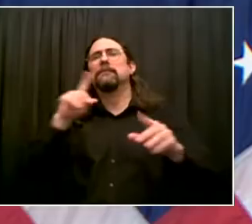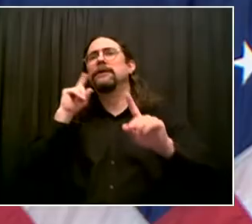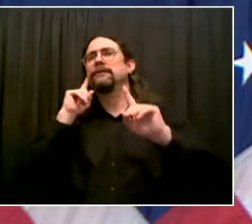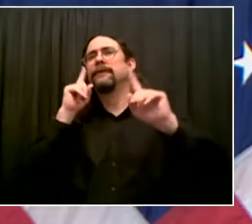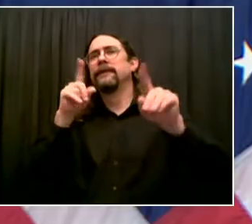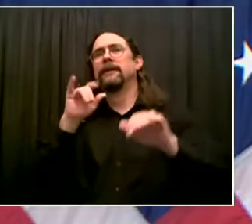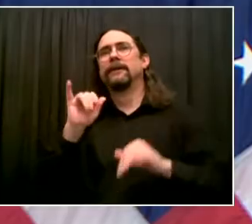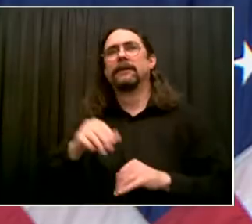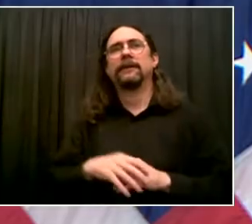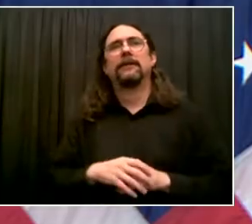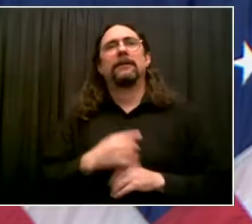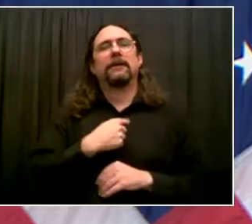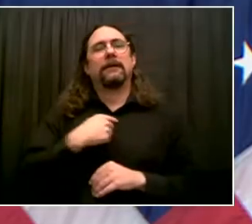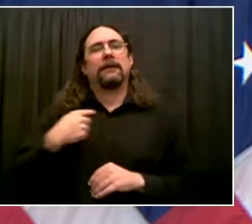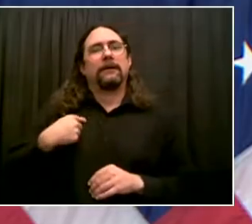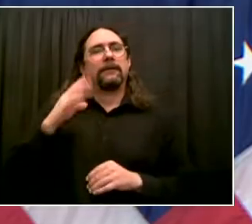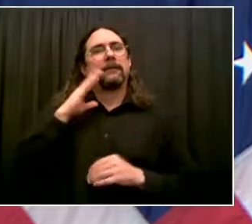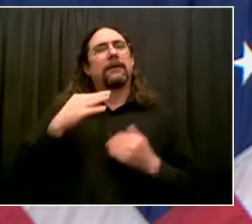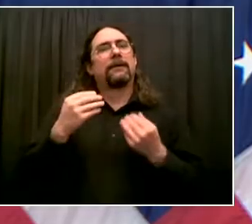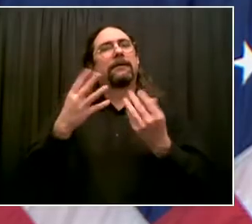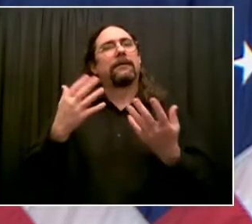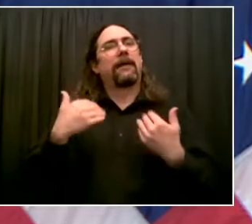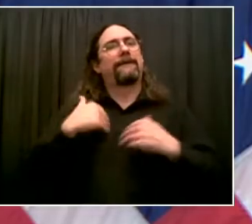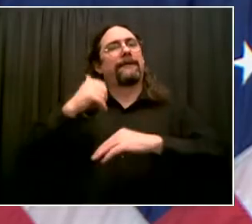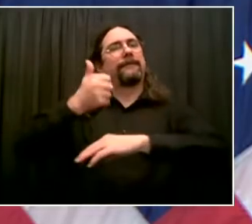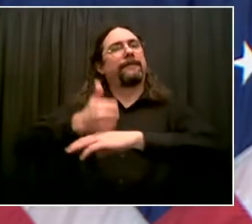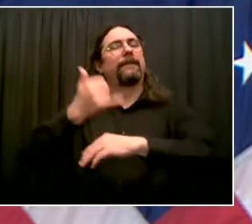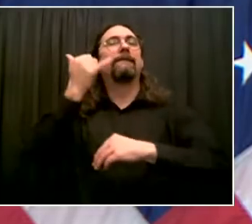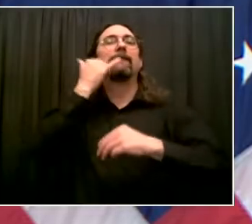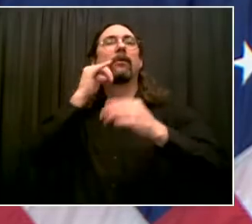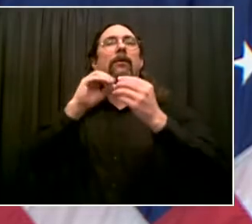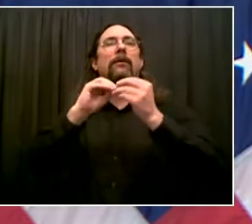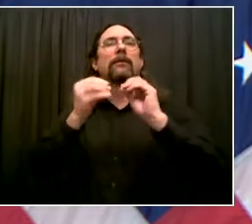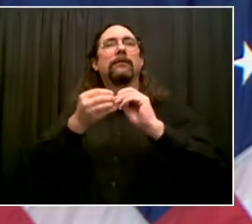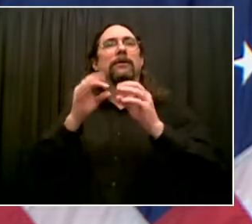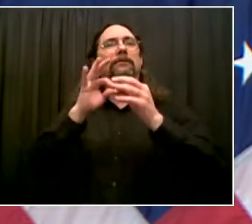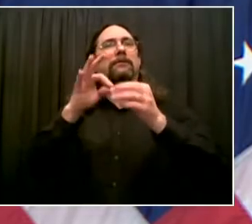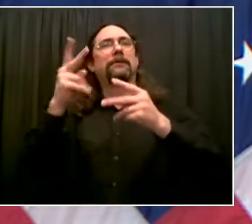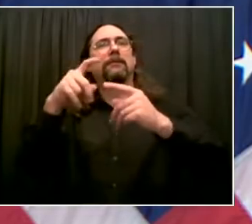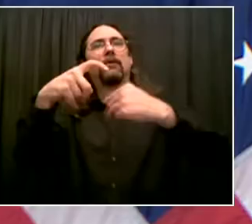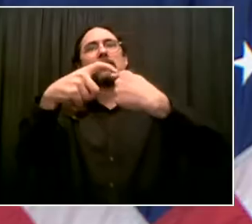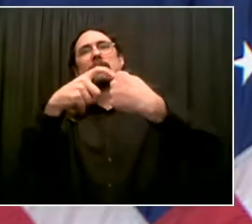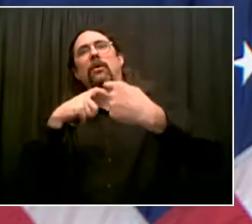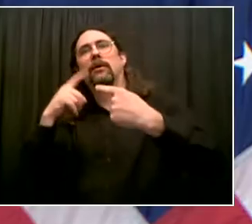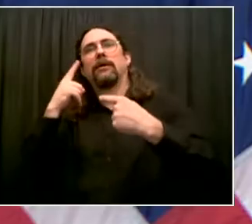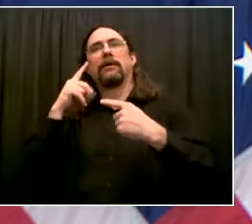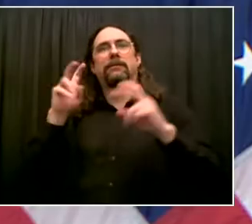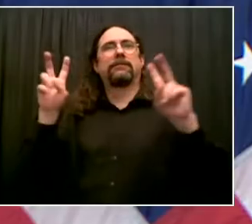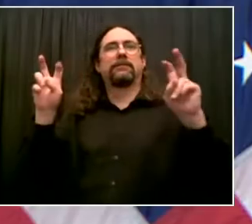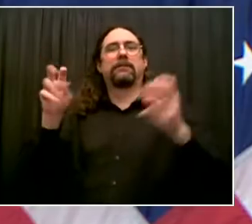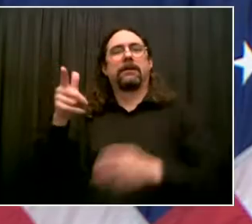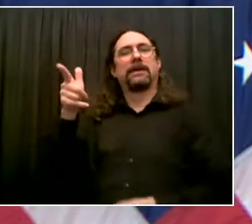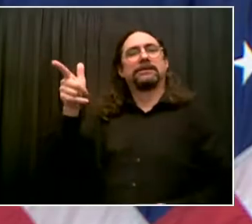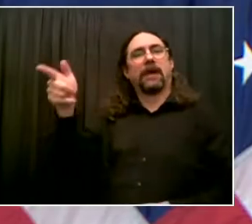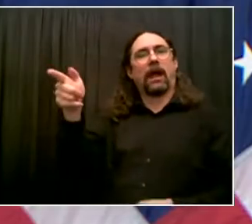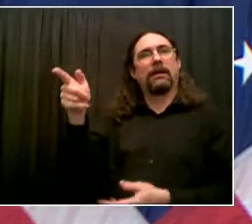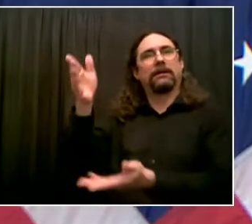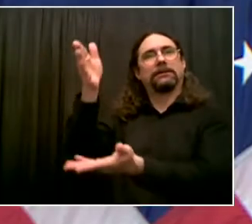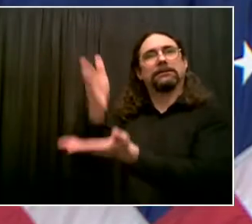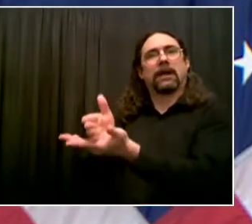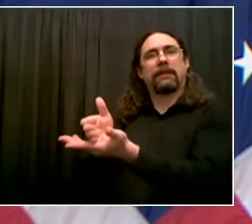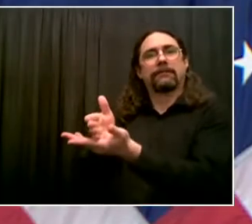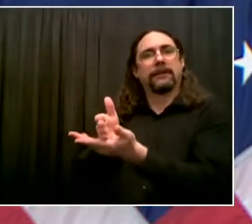ONE OF THEM BEING A GUN STOP